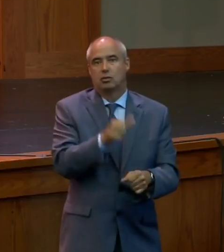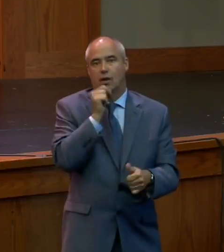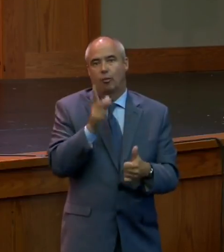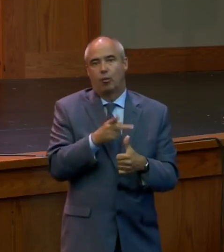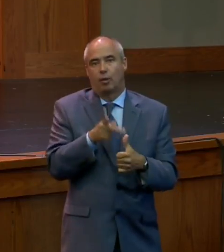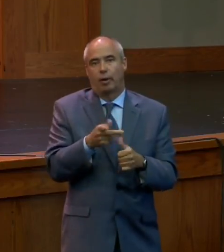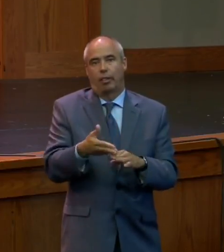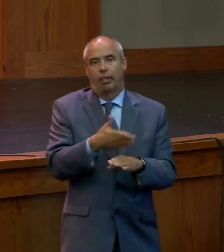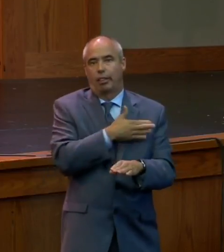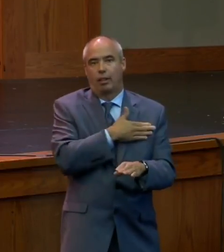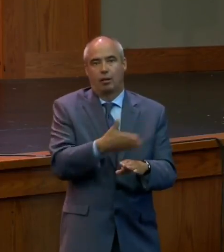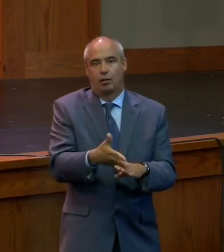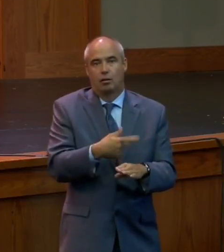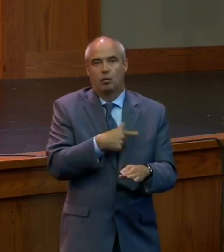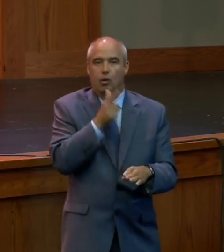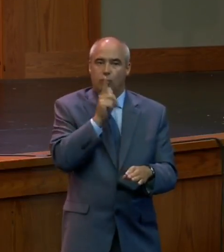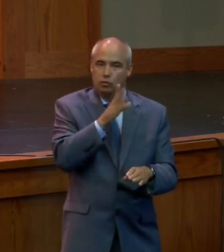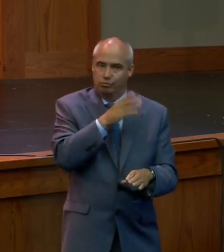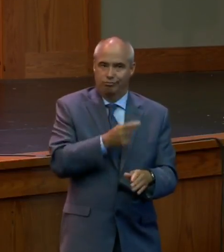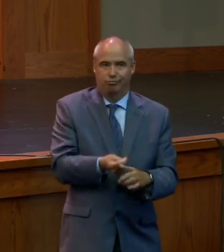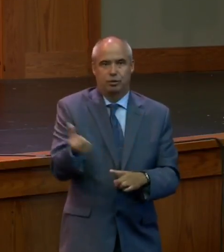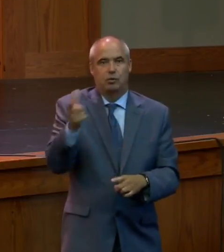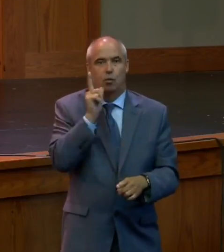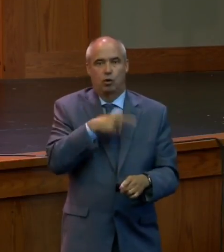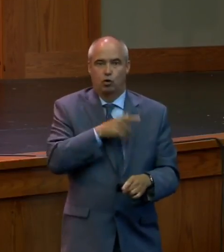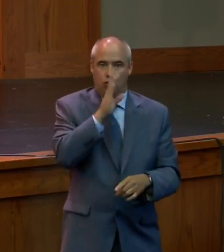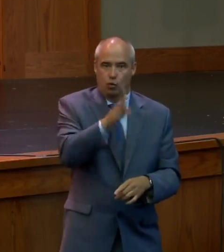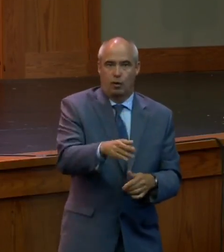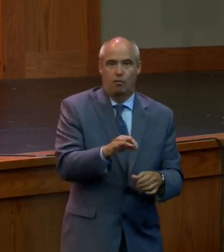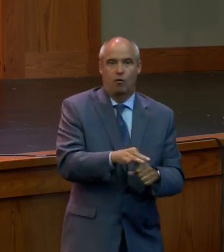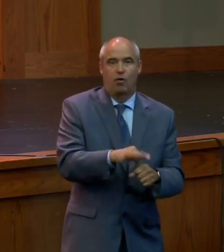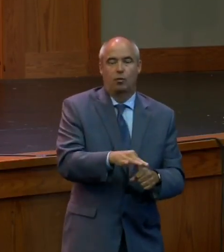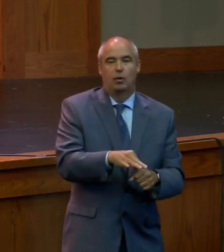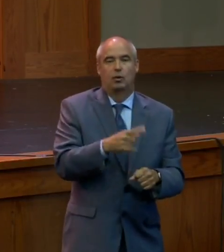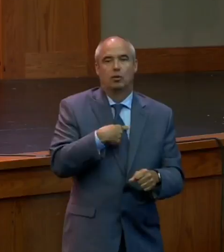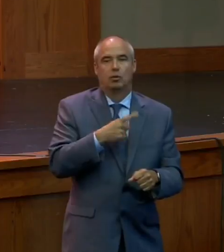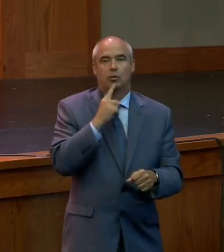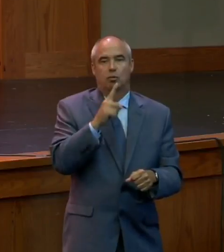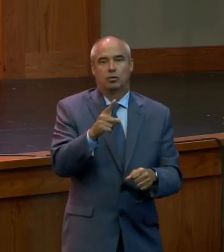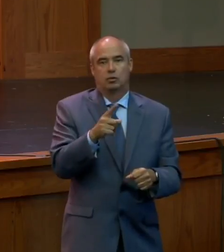TO DO THIS, I WOULD PROPOSE THAT ALL ELECTIONS USE INSTANT RUNOFF VOTING OR SINGLE TRANSFERABLE VOTE.